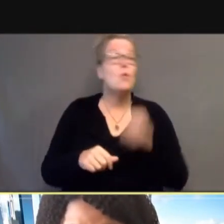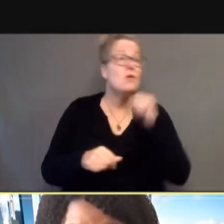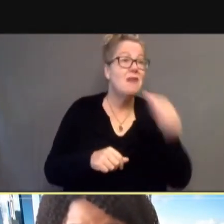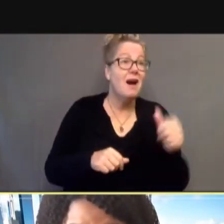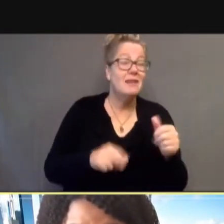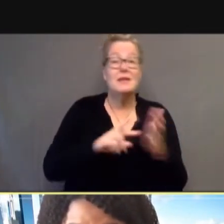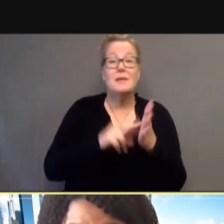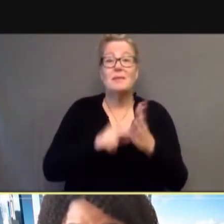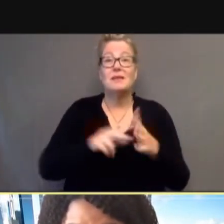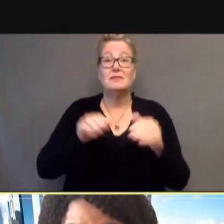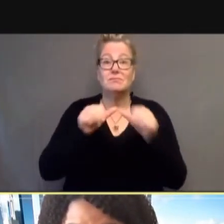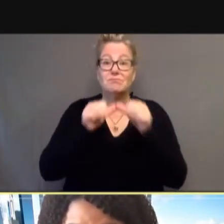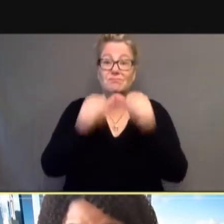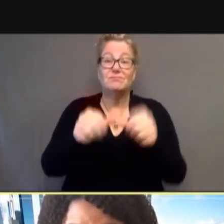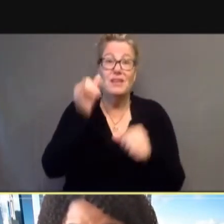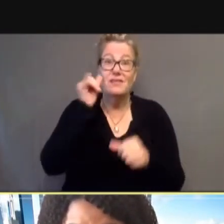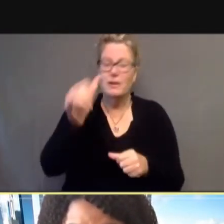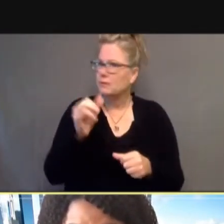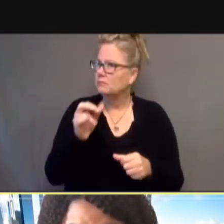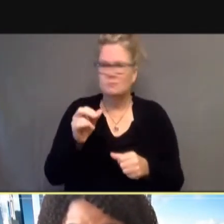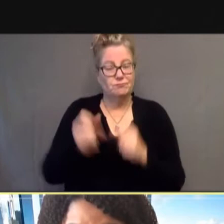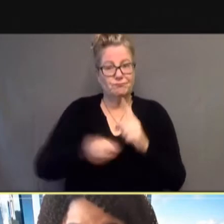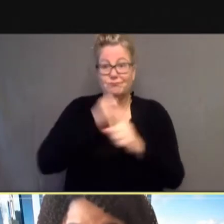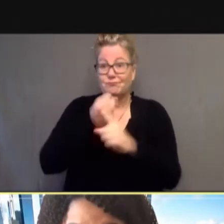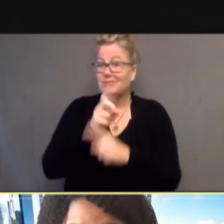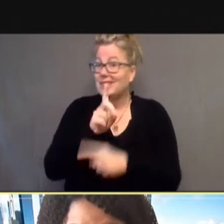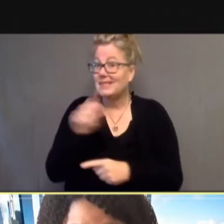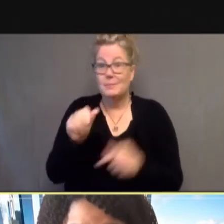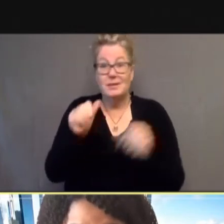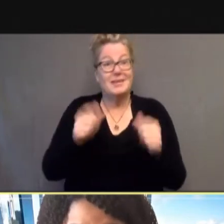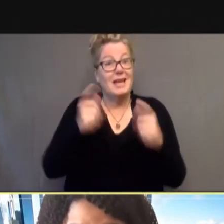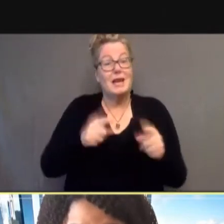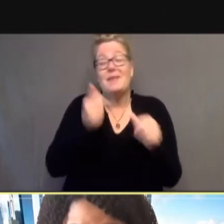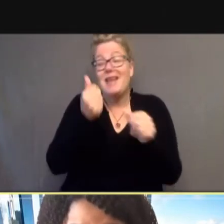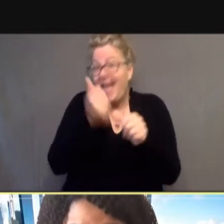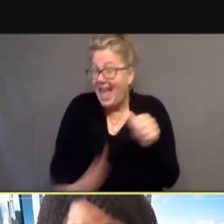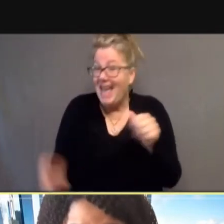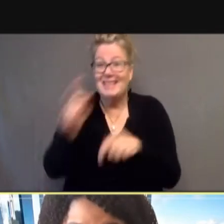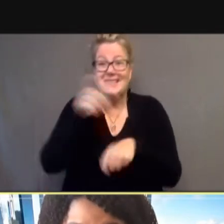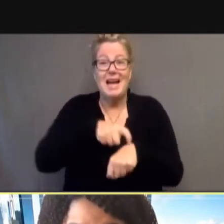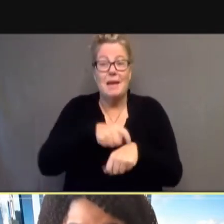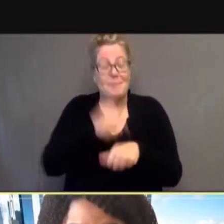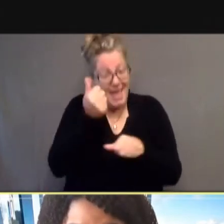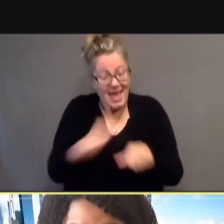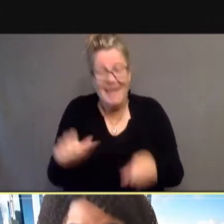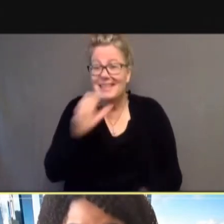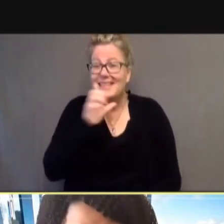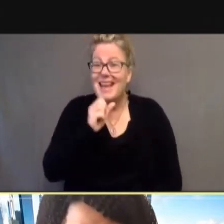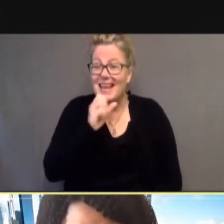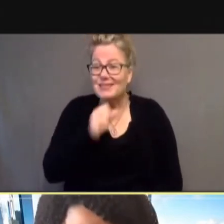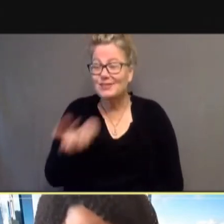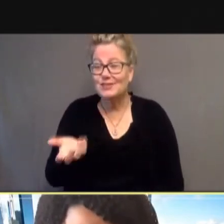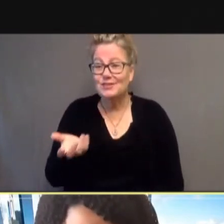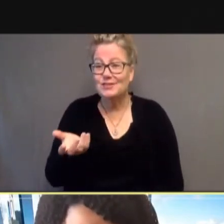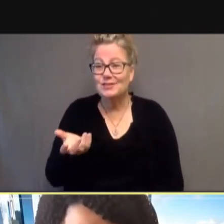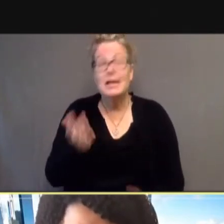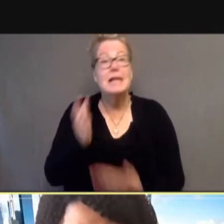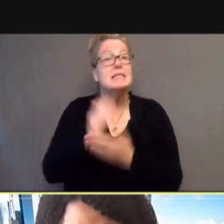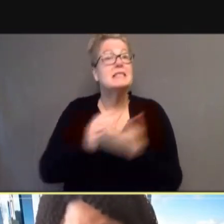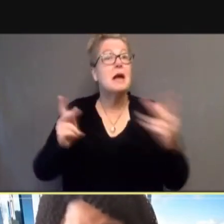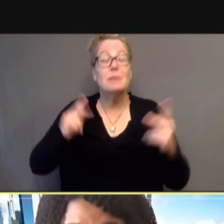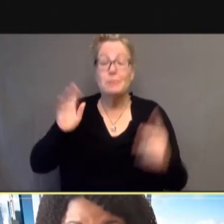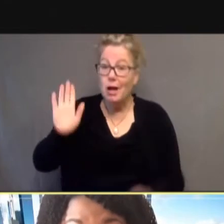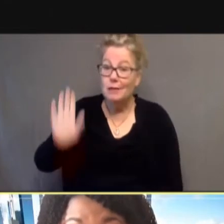Many people have chronic conditions that are diagnosed much later in life. Many people